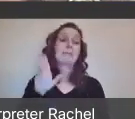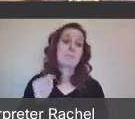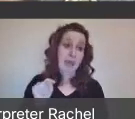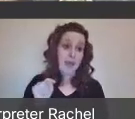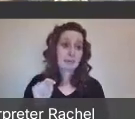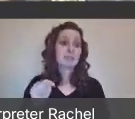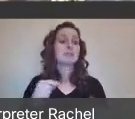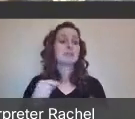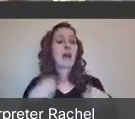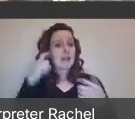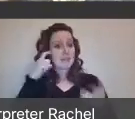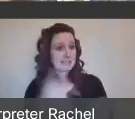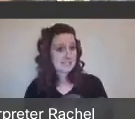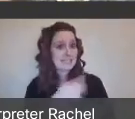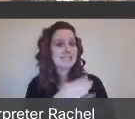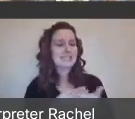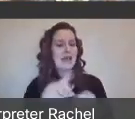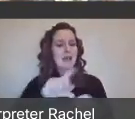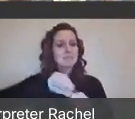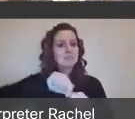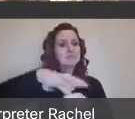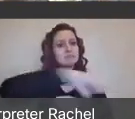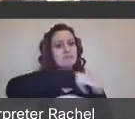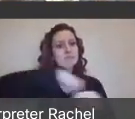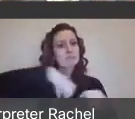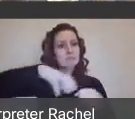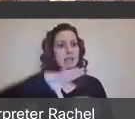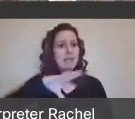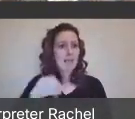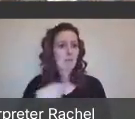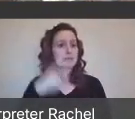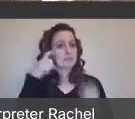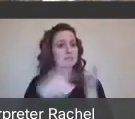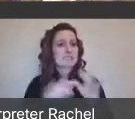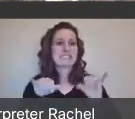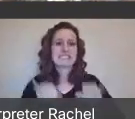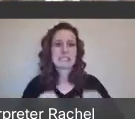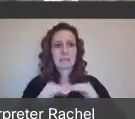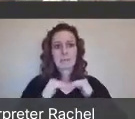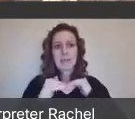that some of our neighboring counties are seeing a similar plateauing of the numbers,